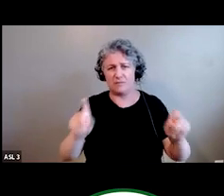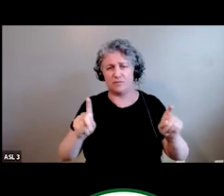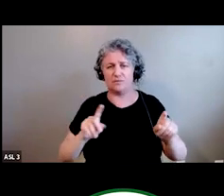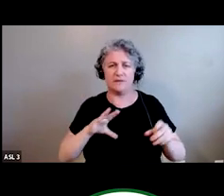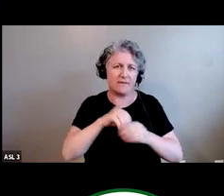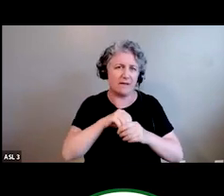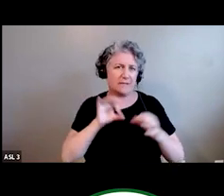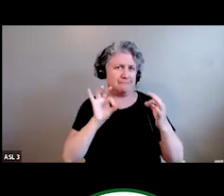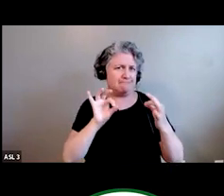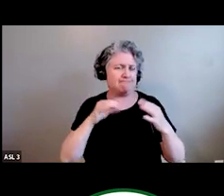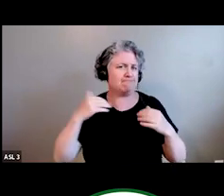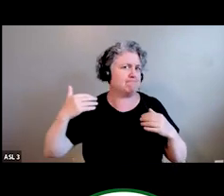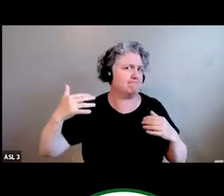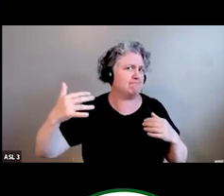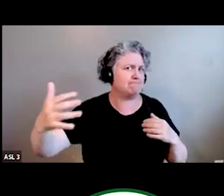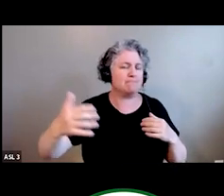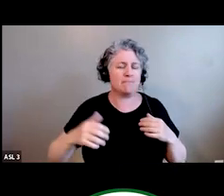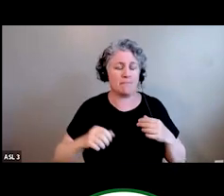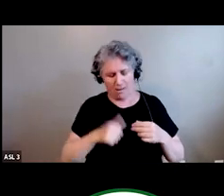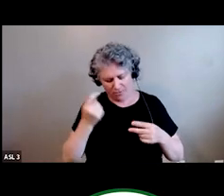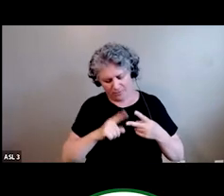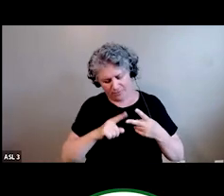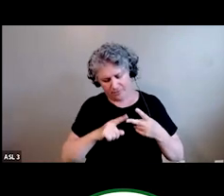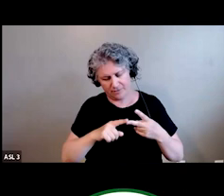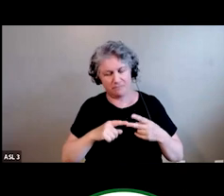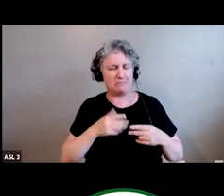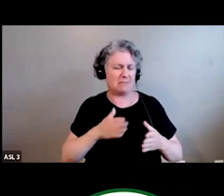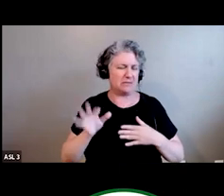again and someone was just mentioning it to me he said when I go into a business in town